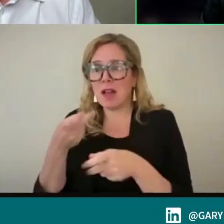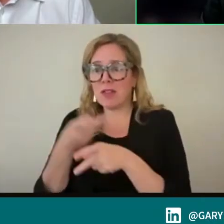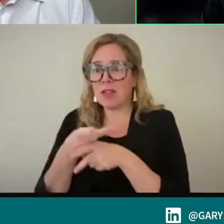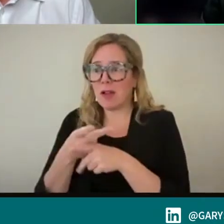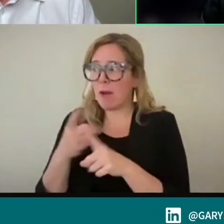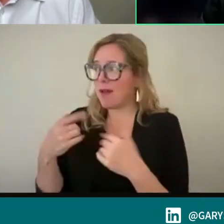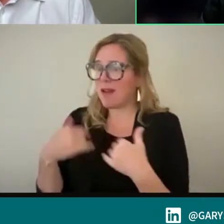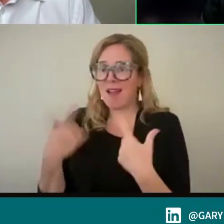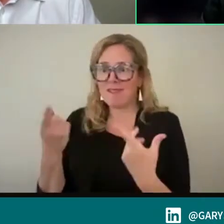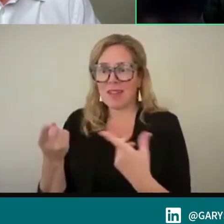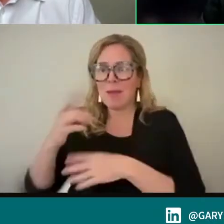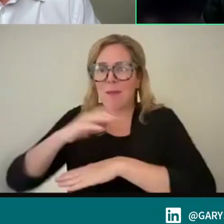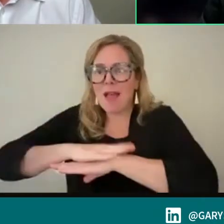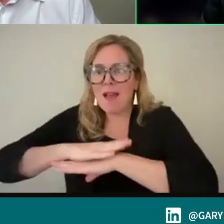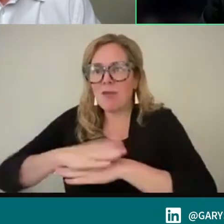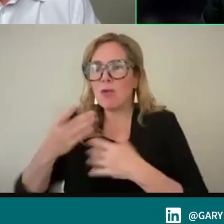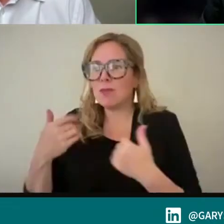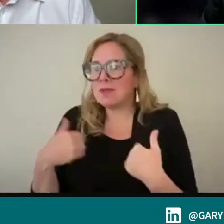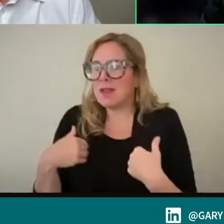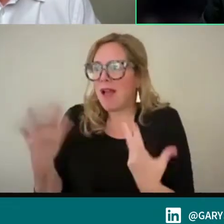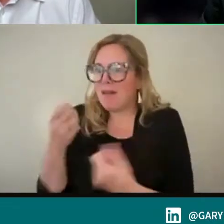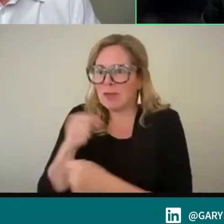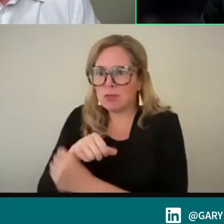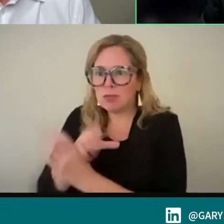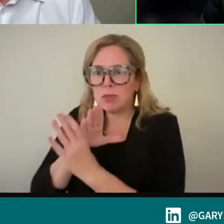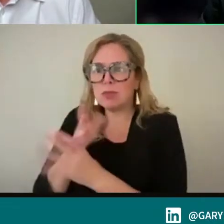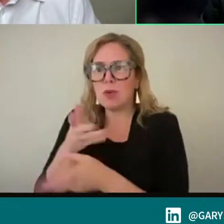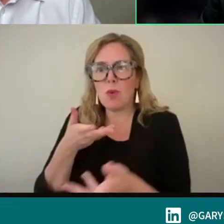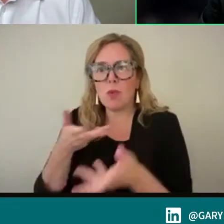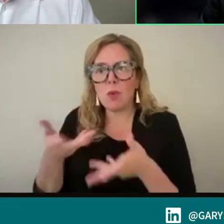we're working with health care providers. And, how are we gonna help them reach a